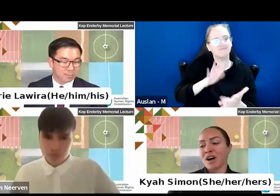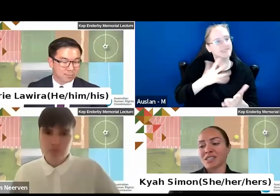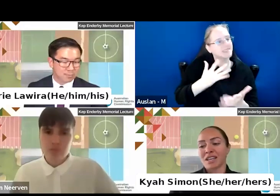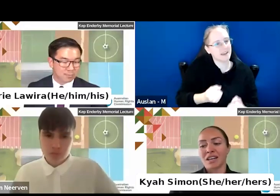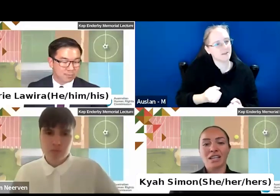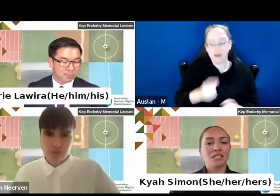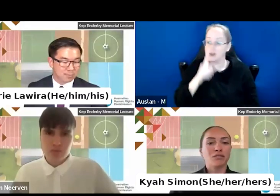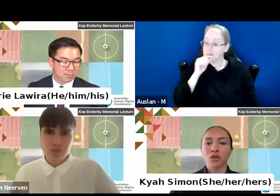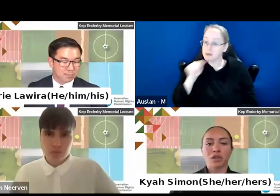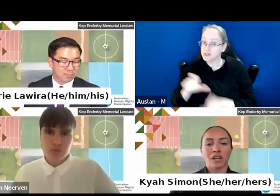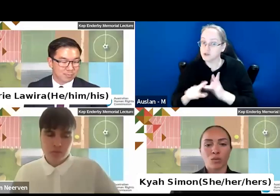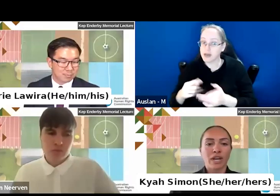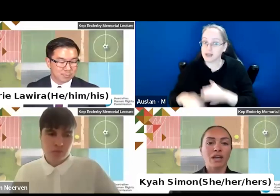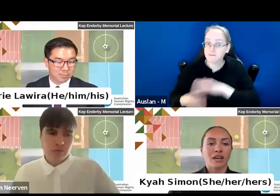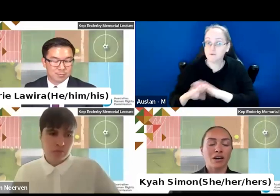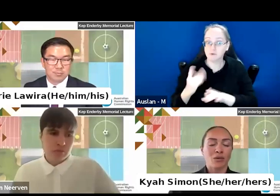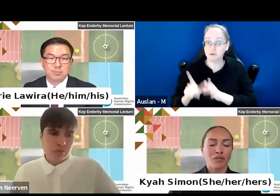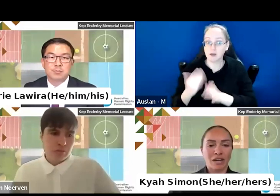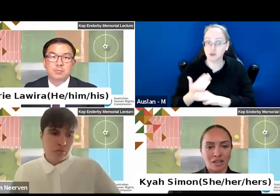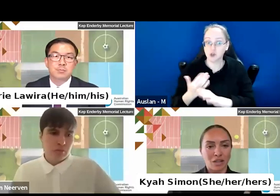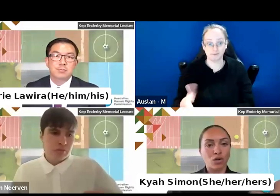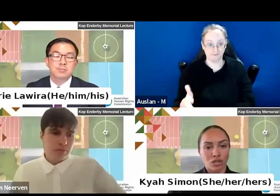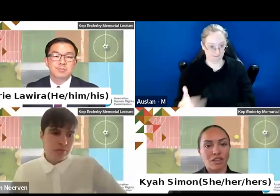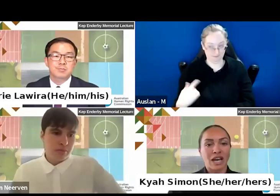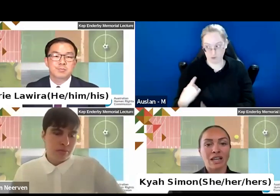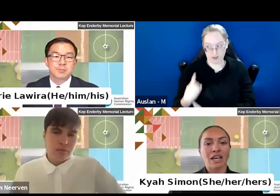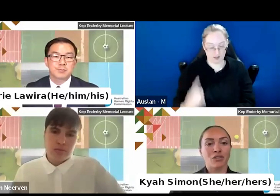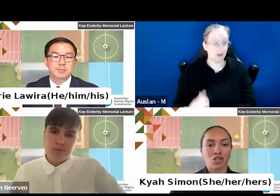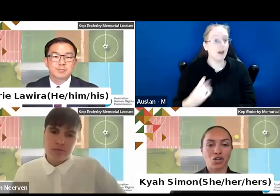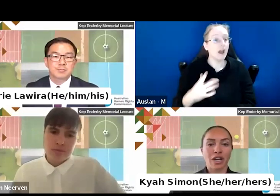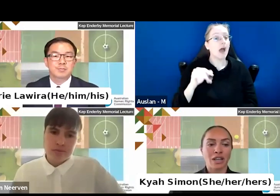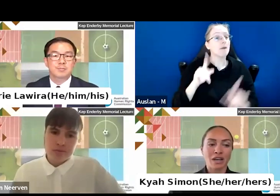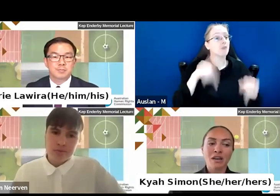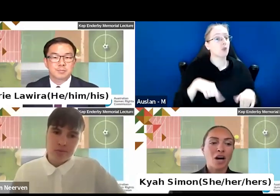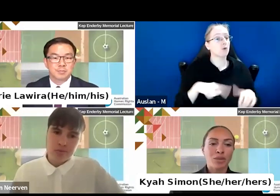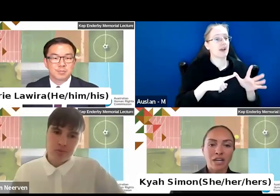I said in an interview the other week around the launch of the A-League here in Australia that I played